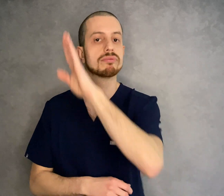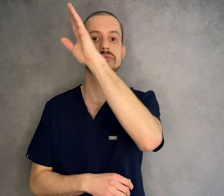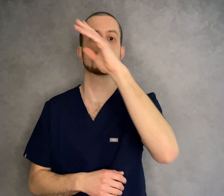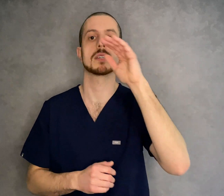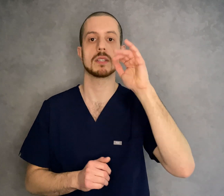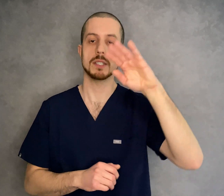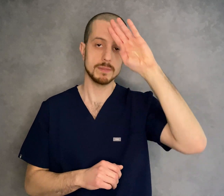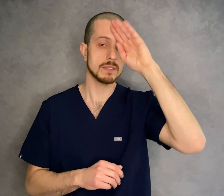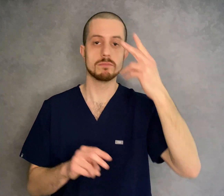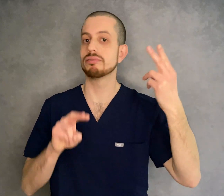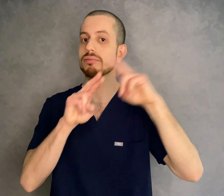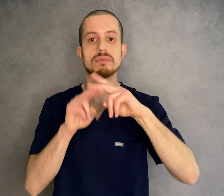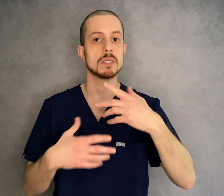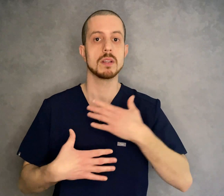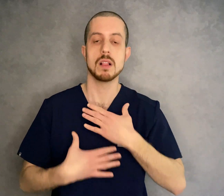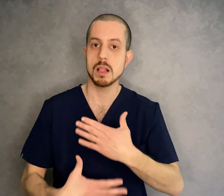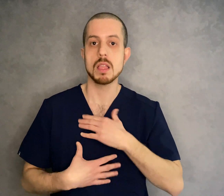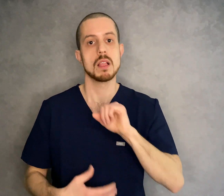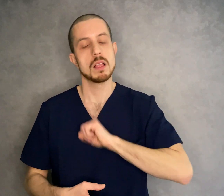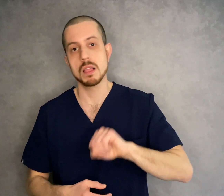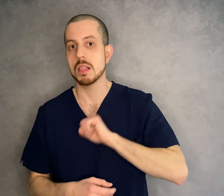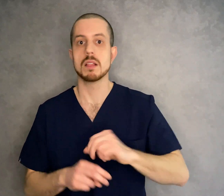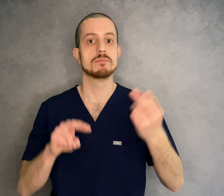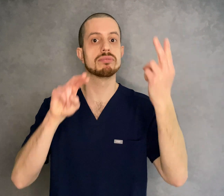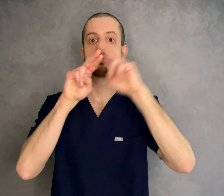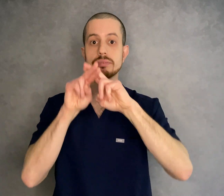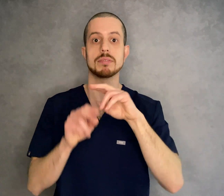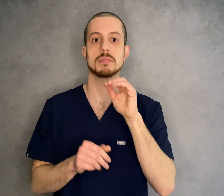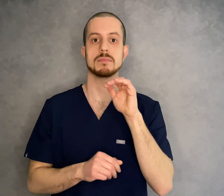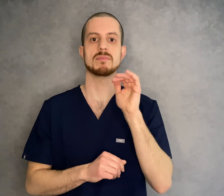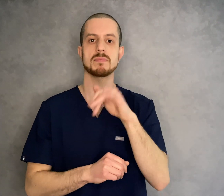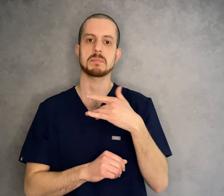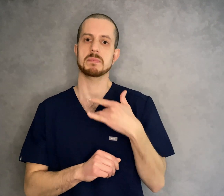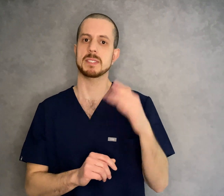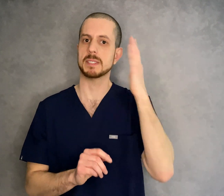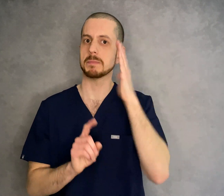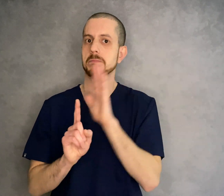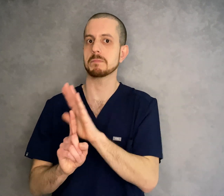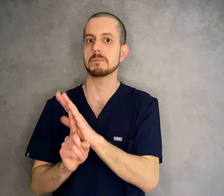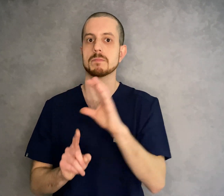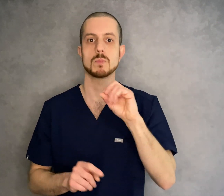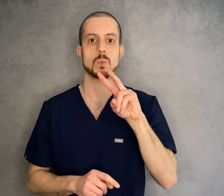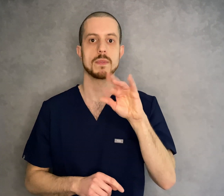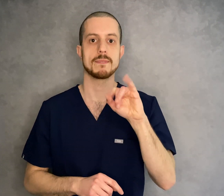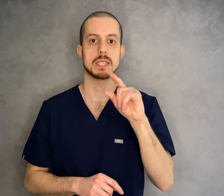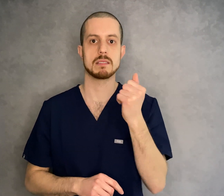You enter the second peak, where your fever, cough, and shortness of breath worsen. This is a pattern that appears to be common